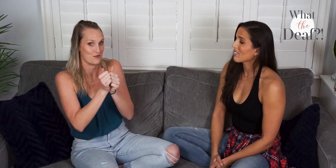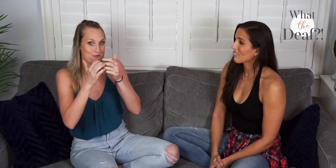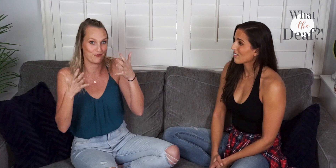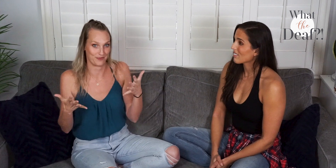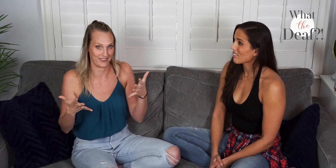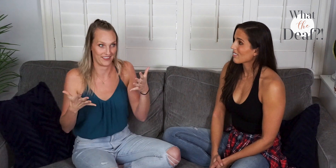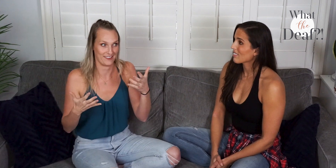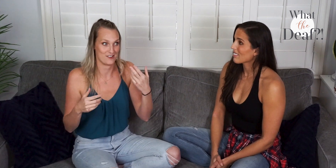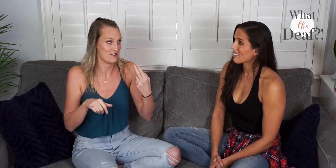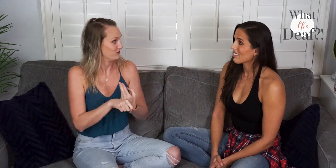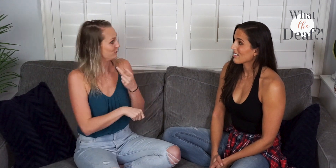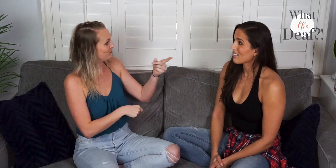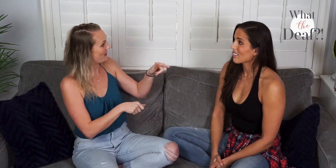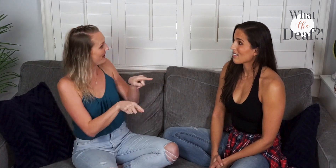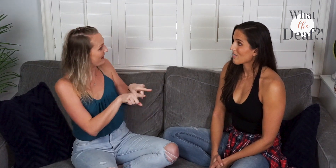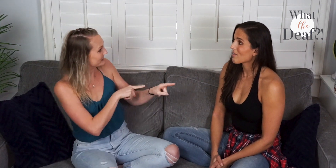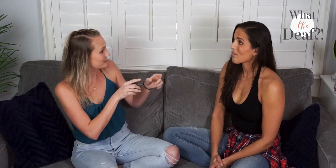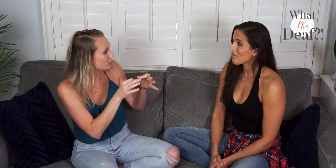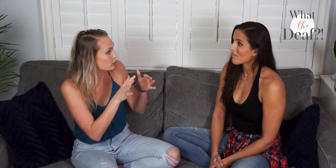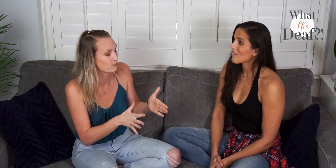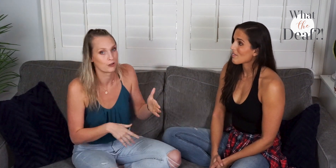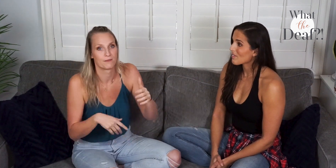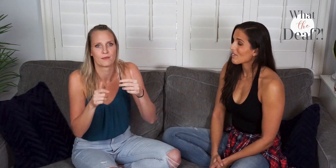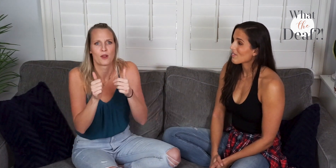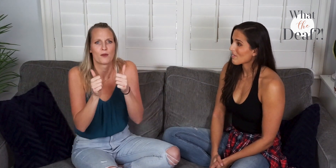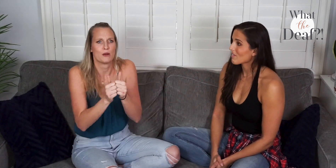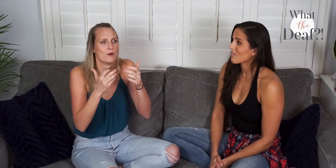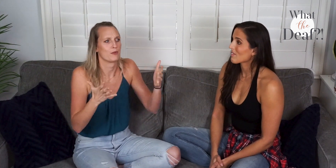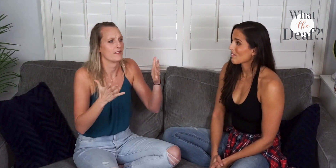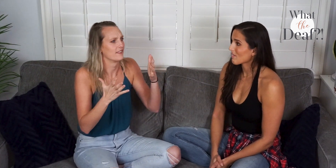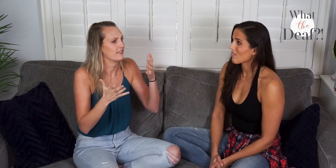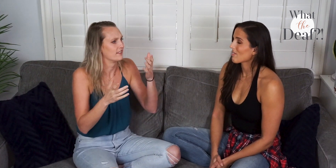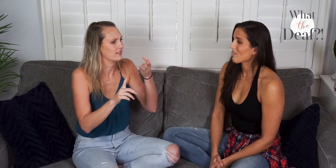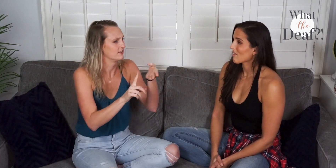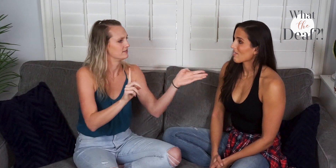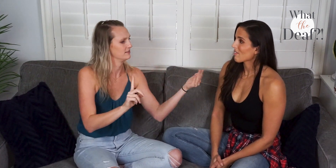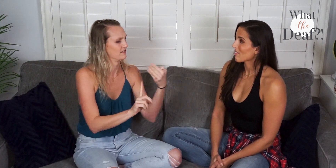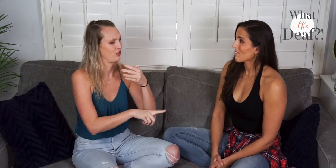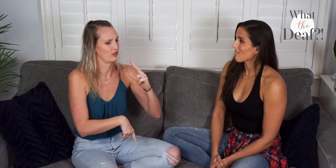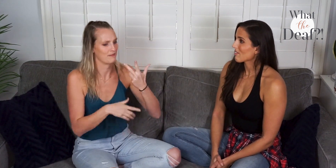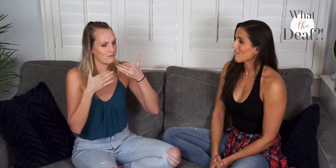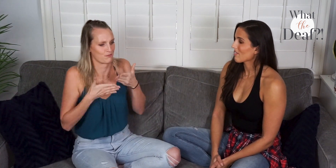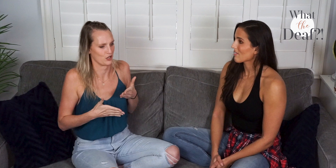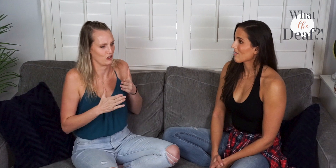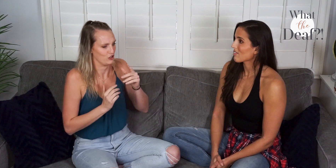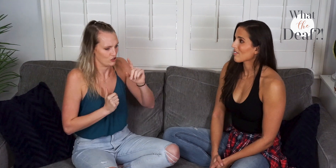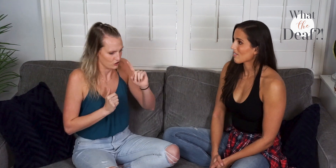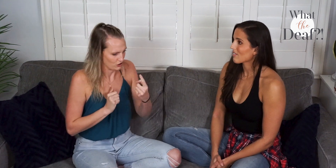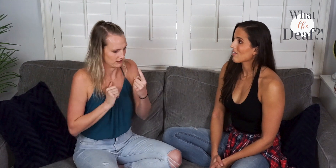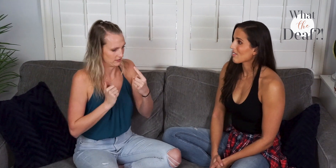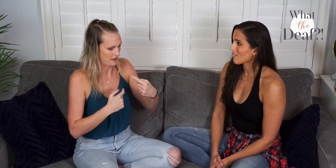without using you, Sarah, as an interpreter or without going through you as a third person.